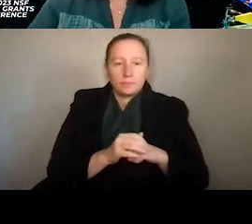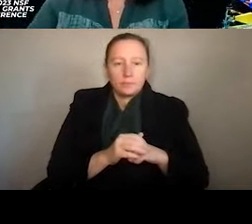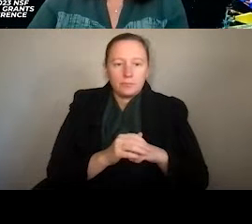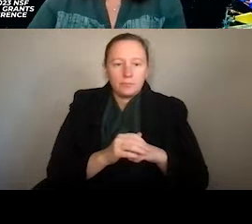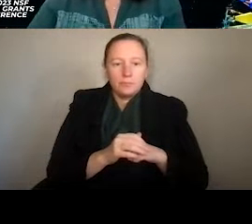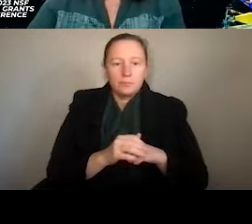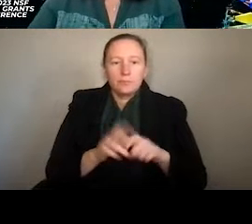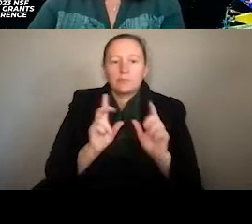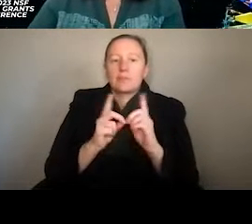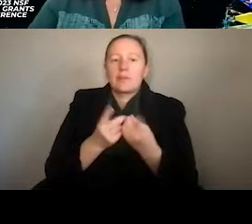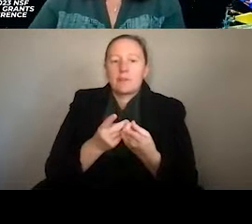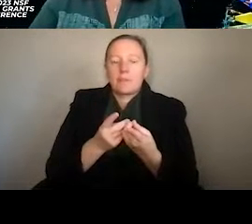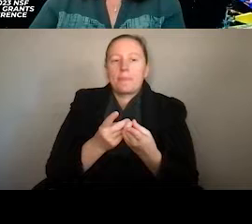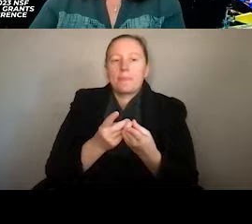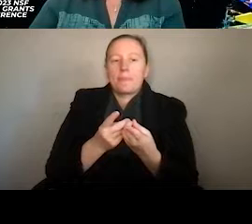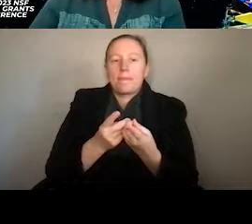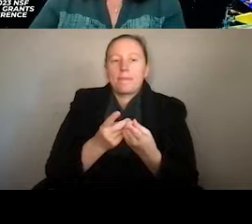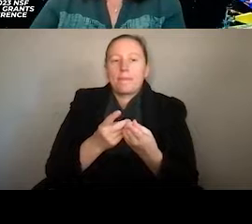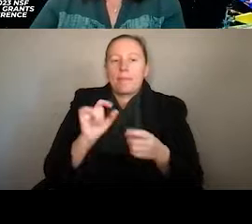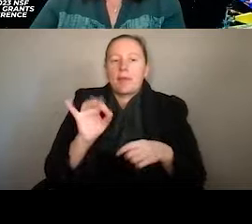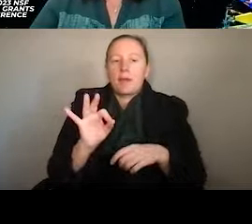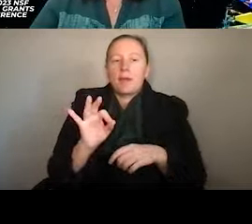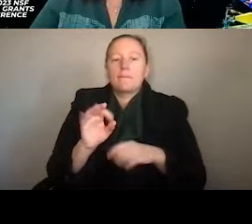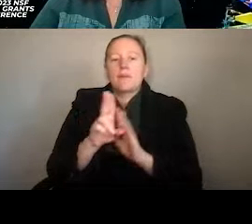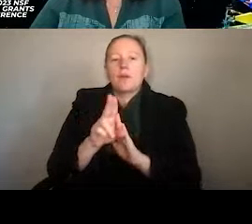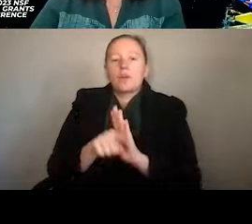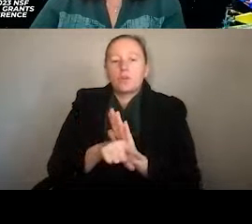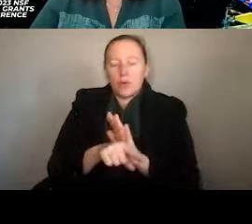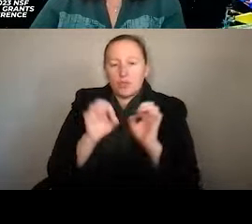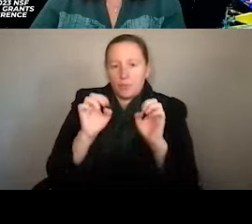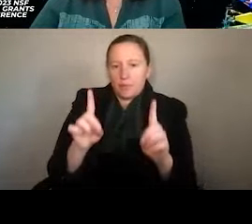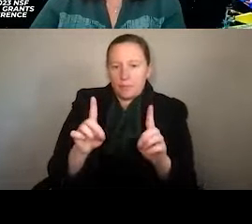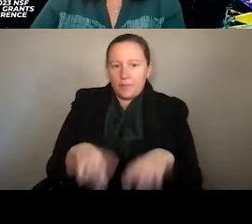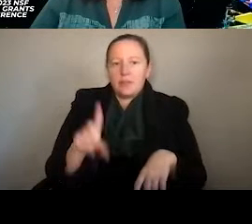Now let's talk about the Division of Undergraduate Education, DUE.